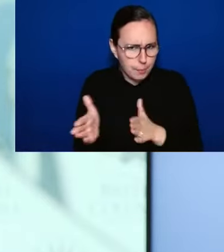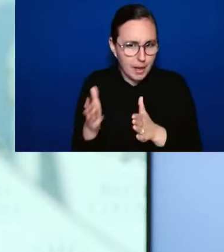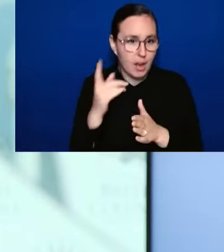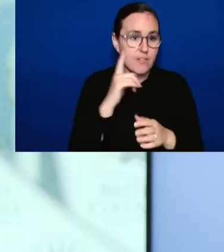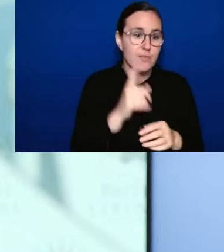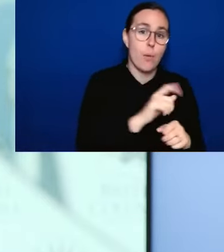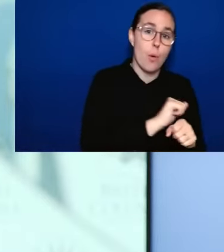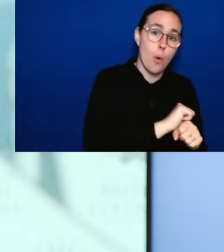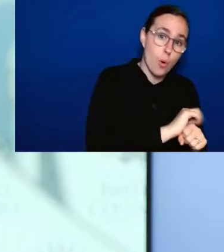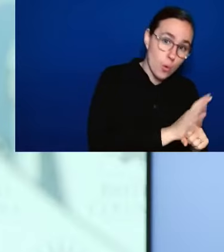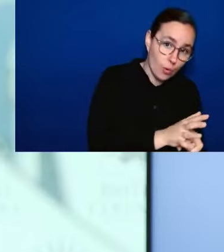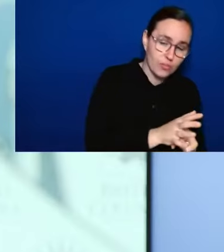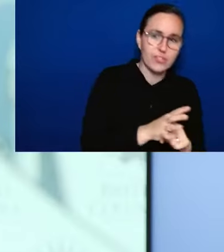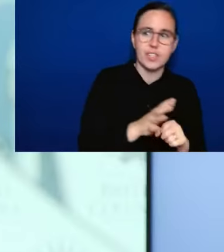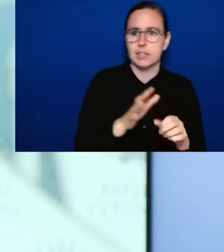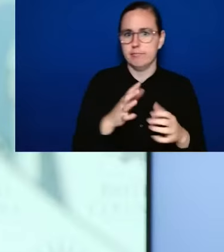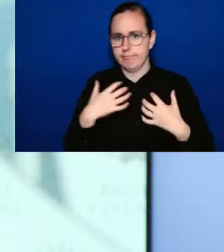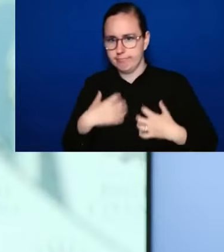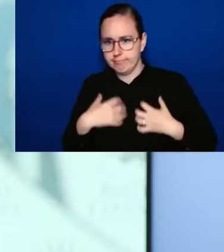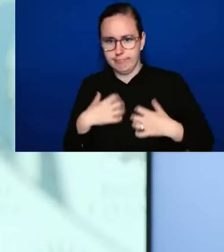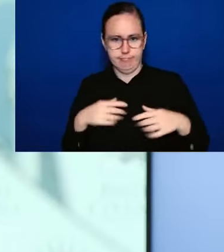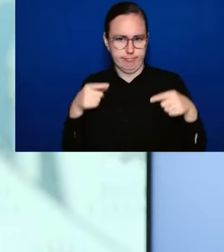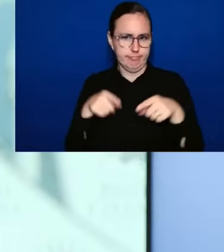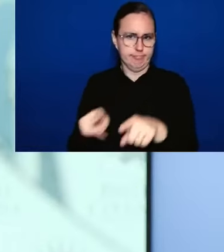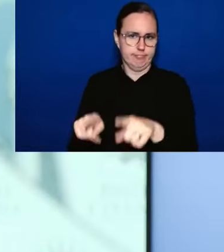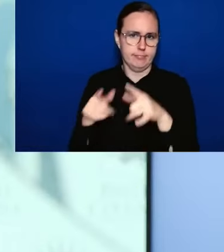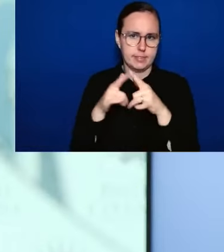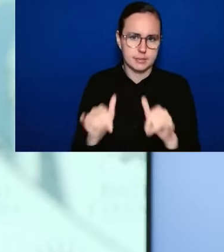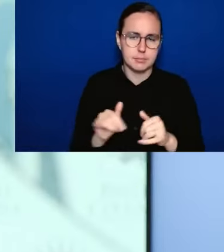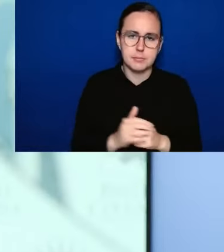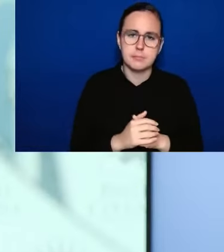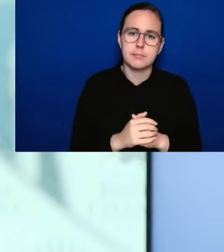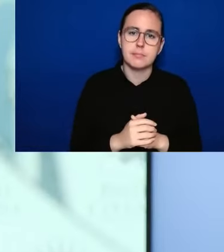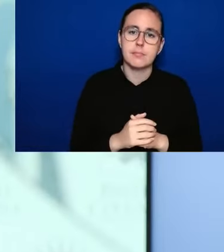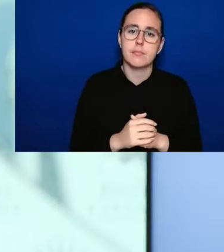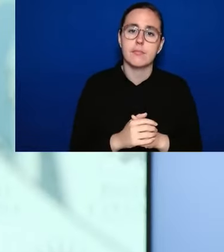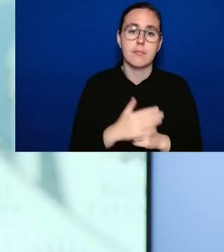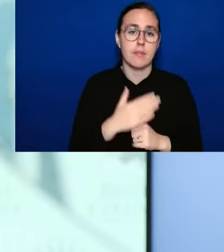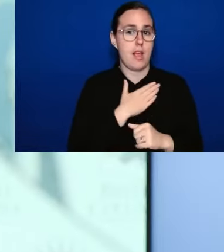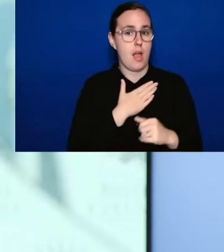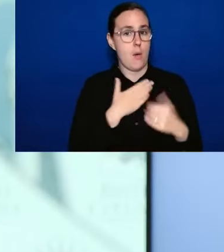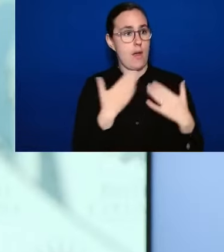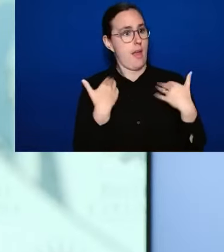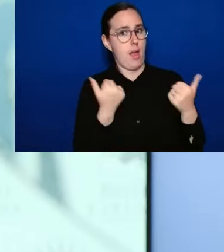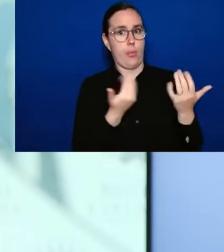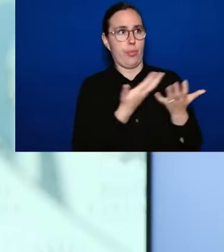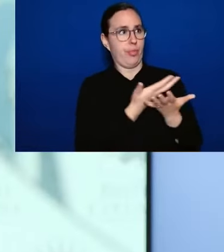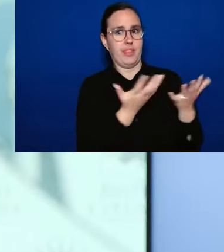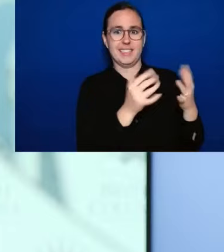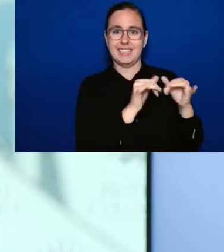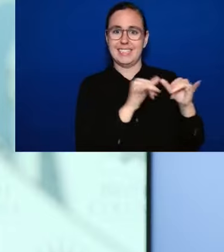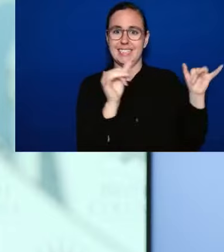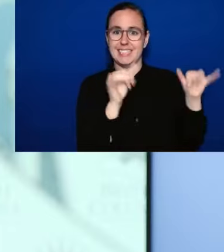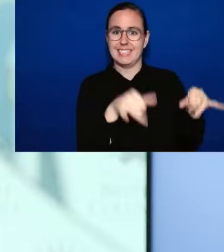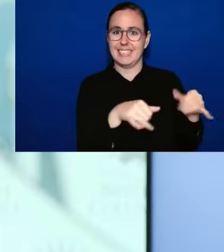let's be clear. Our health care system has produced more. In